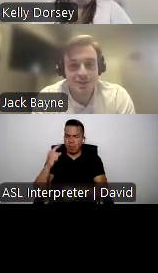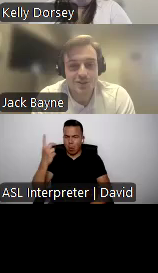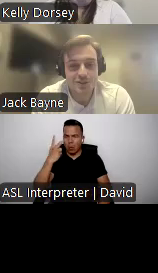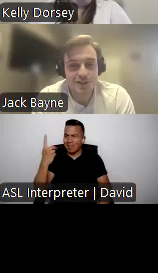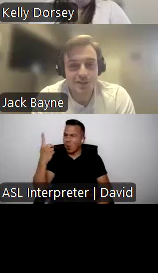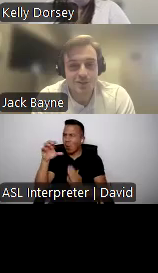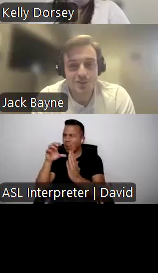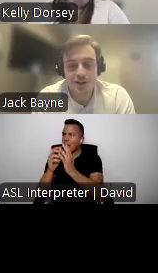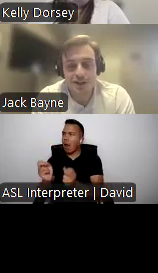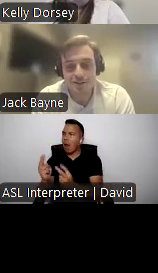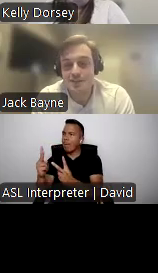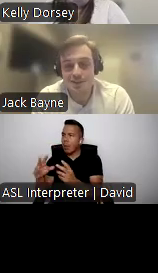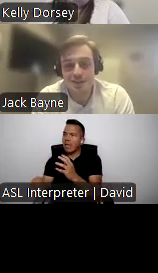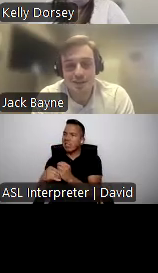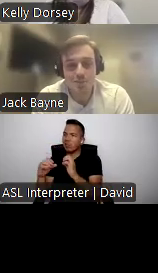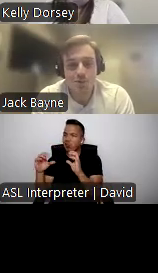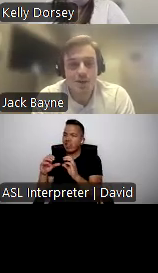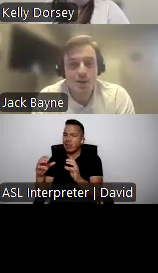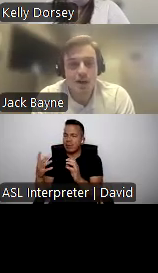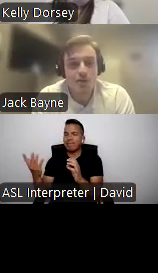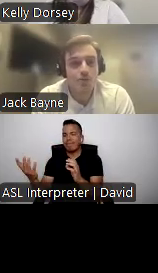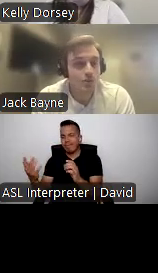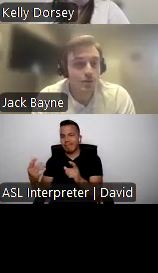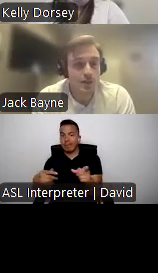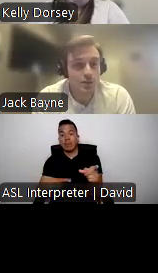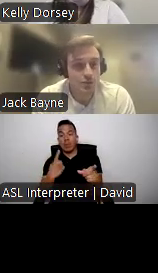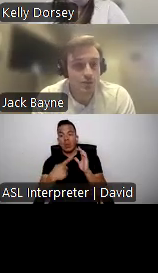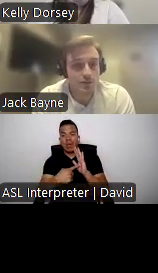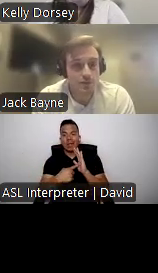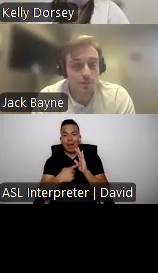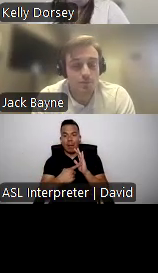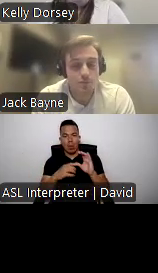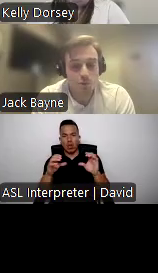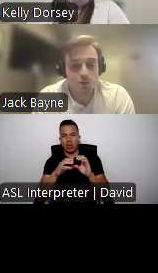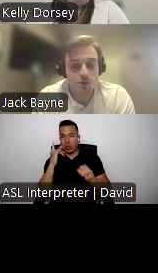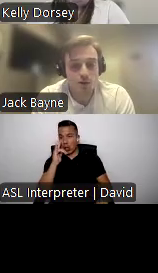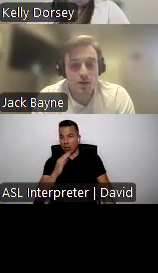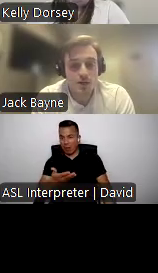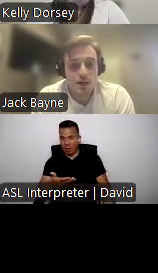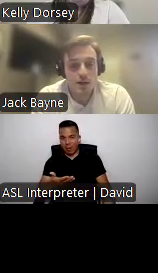additional credentials. And this is an example of what the credentials look like from NorthStar.